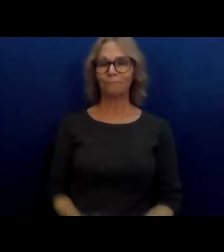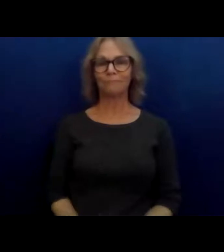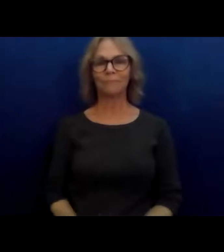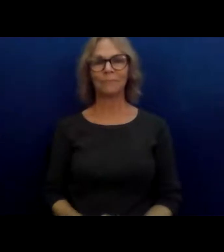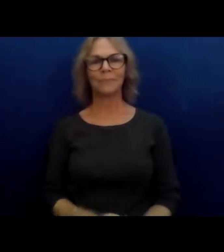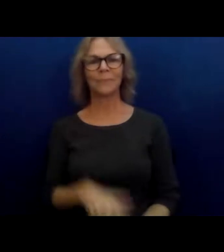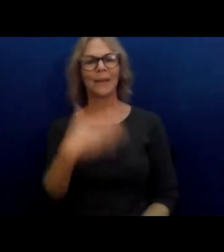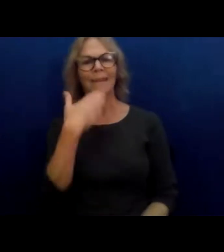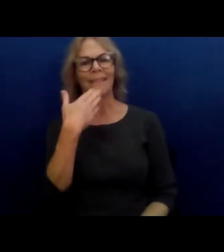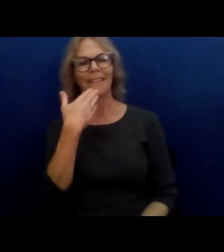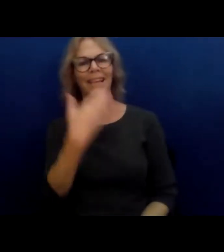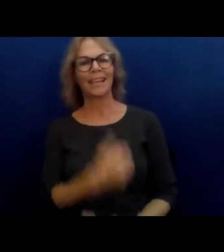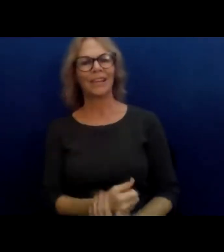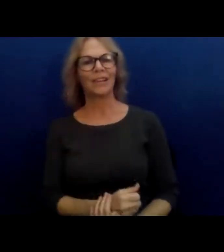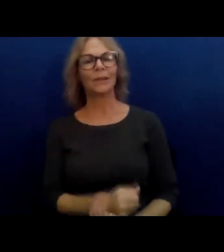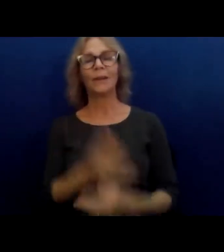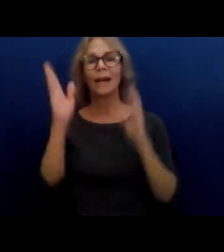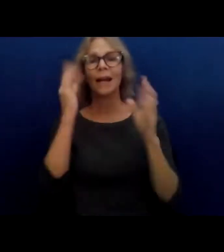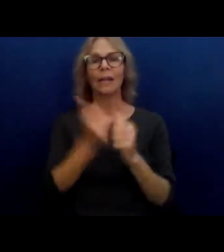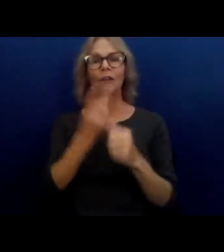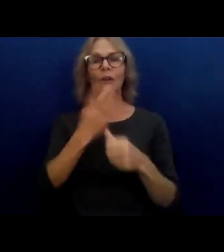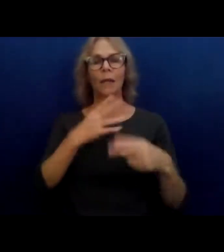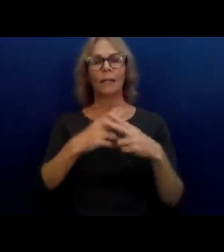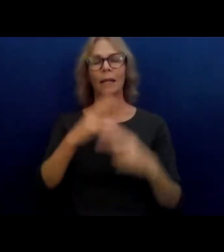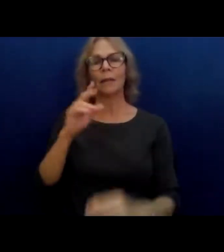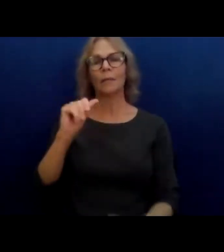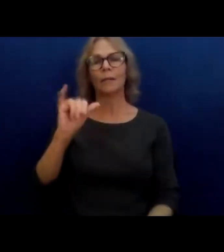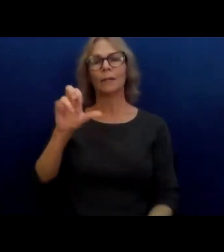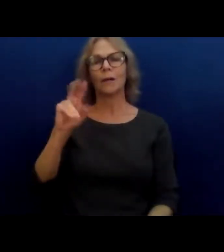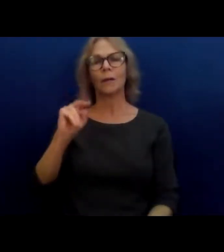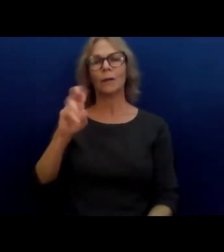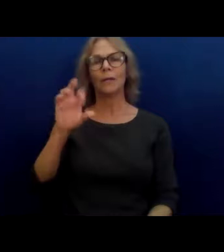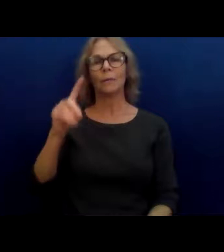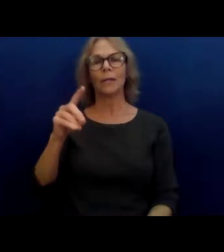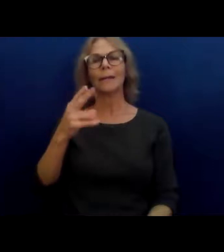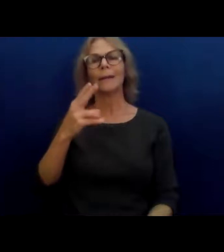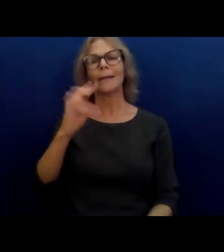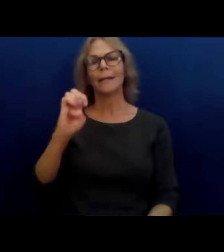Arien Reed he/him: Thank you, Ruthann. Hi, everyone. My name is Arien Reed. My pronouns are he/him/his I'm sorry that you can't see